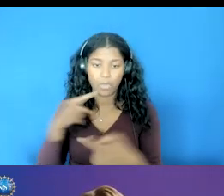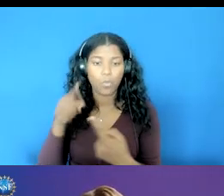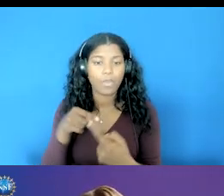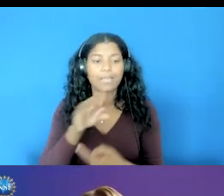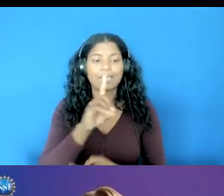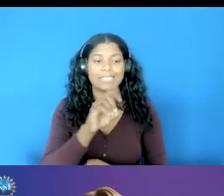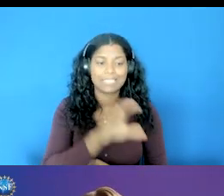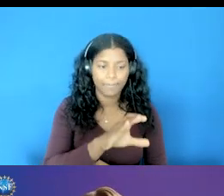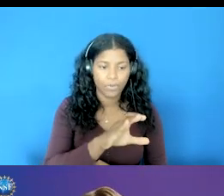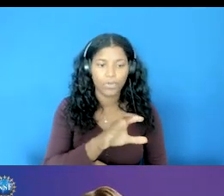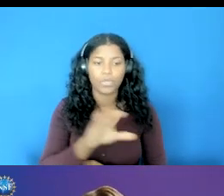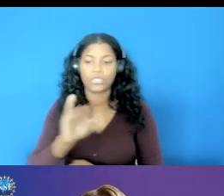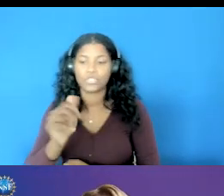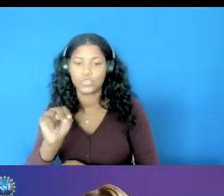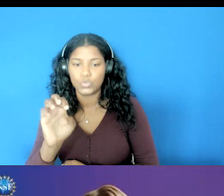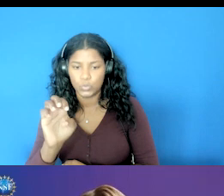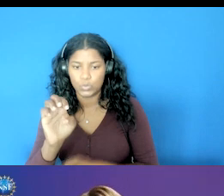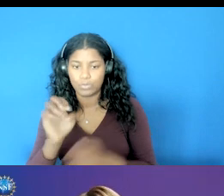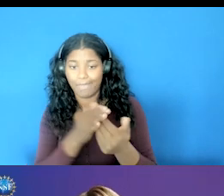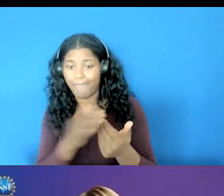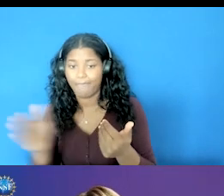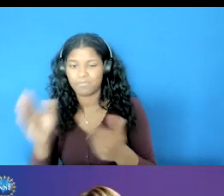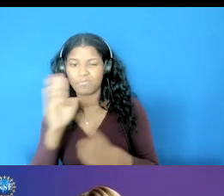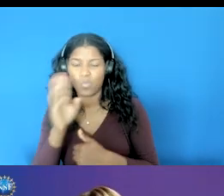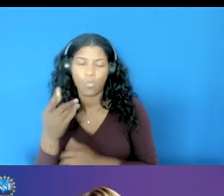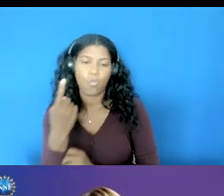And after that there will be one target window per year.